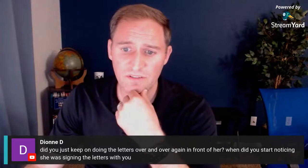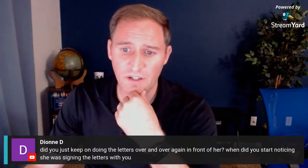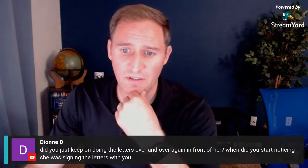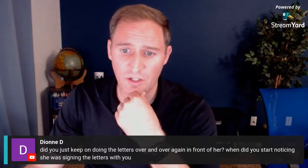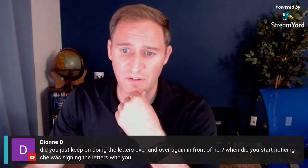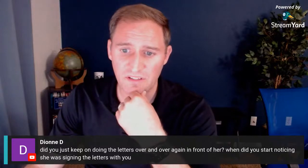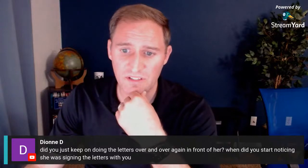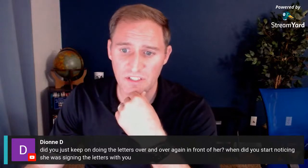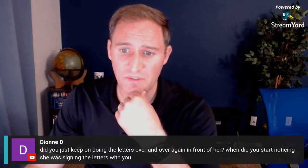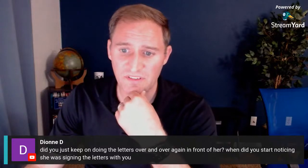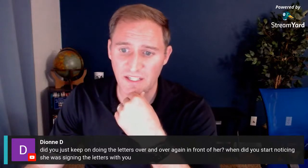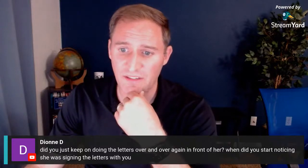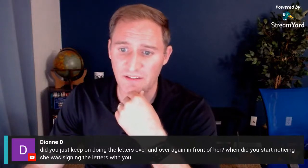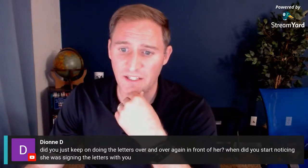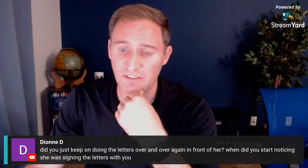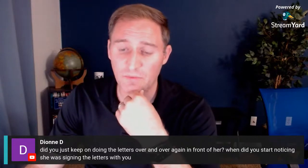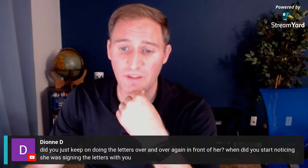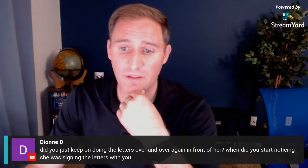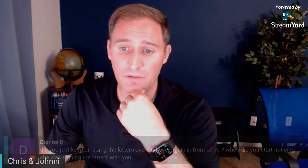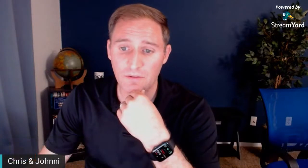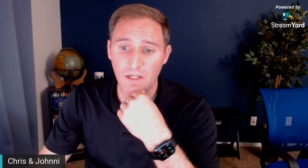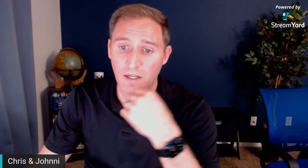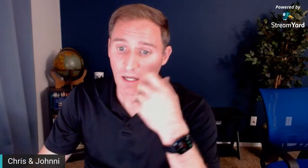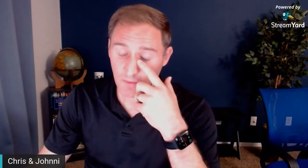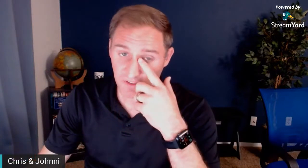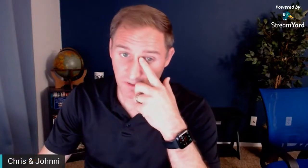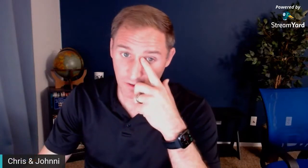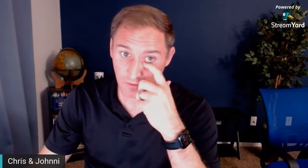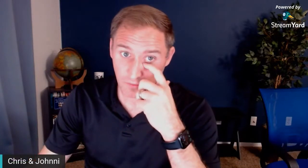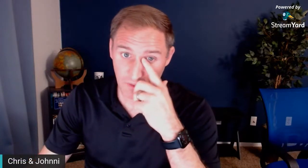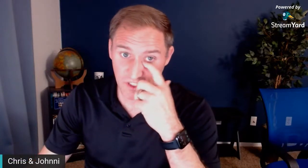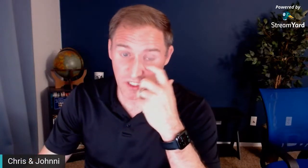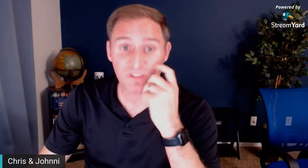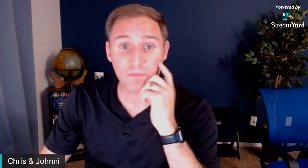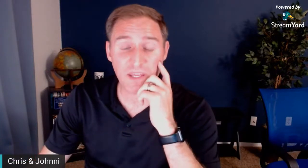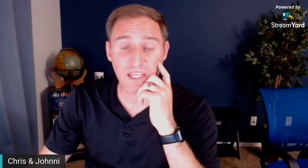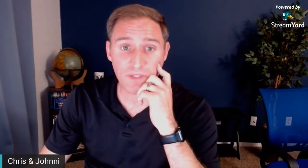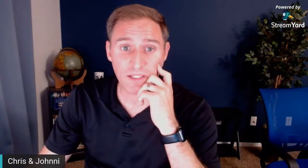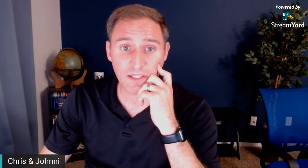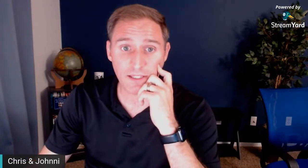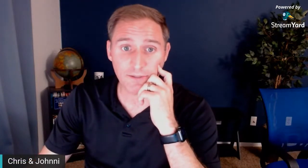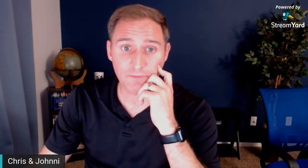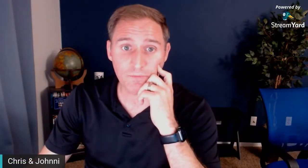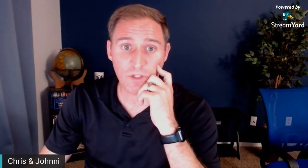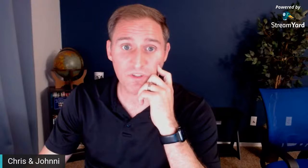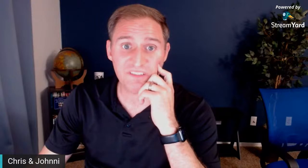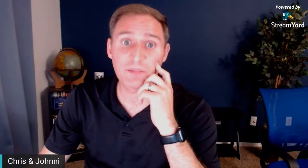start noticing she was signing the letters with you so when she was a baby we would sim